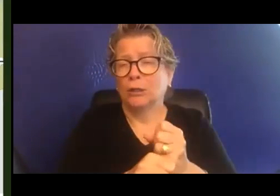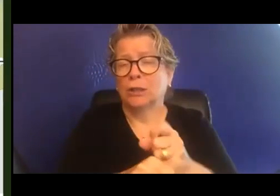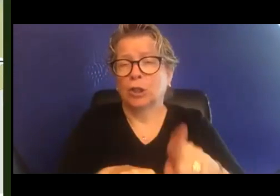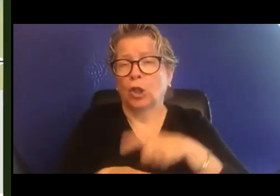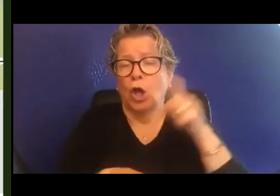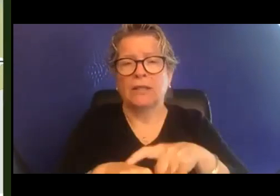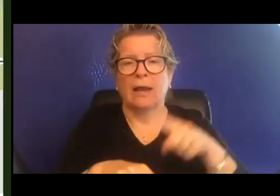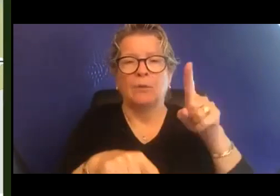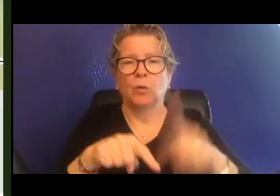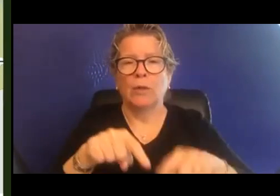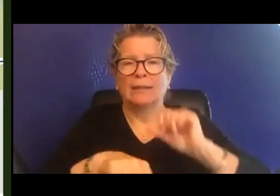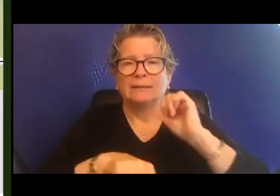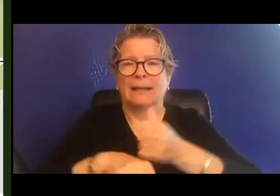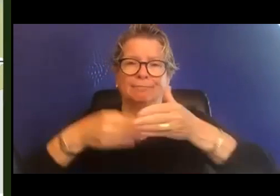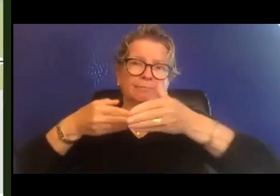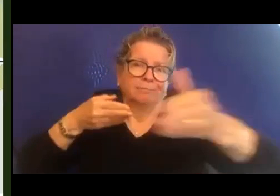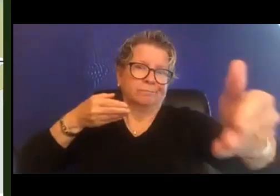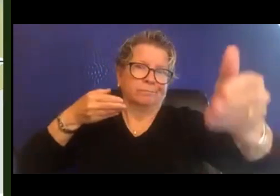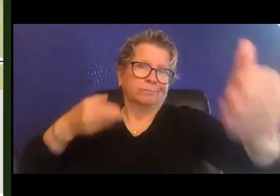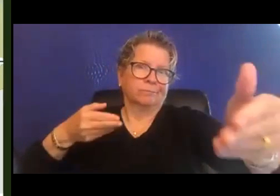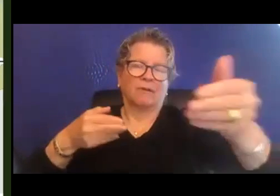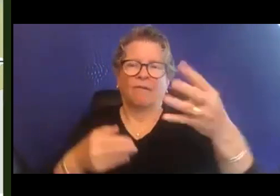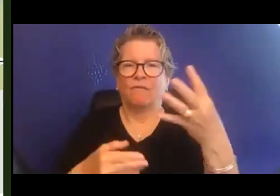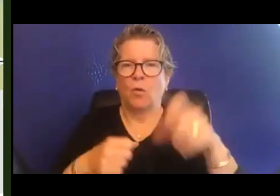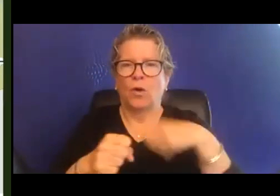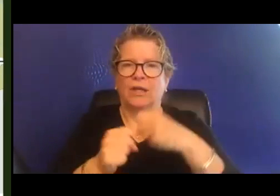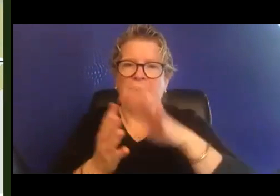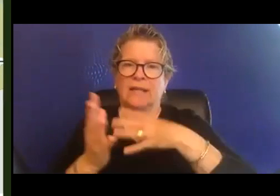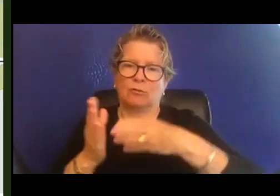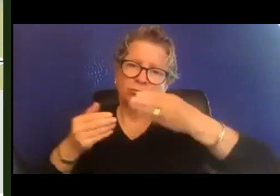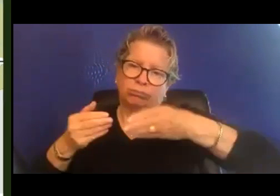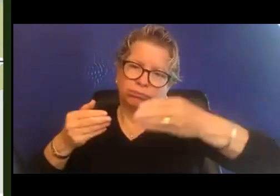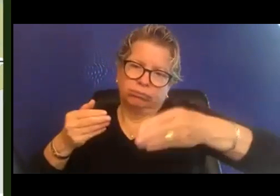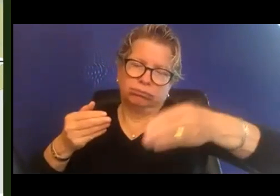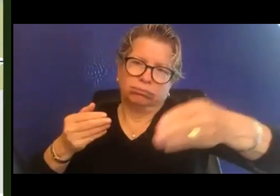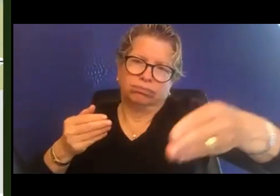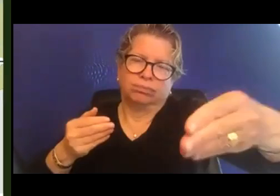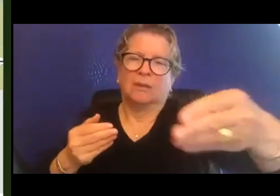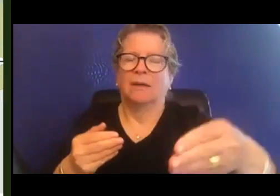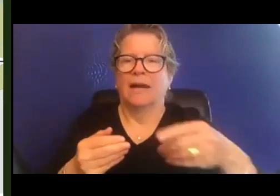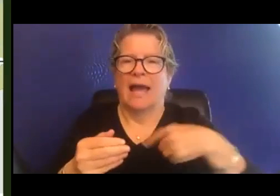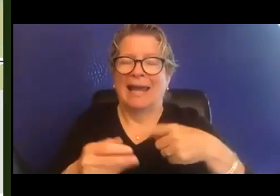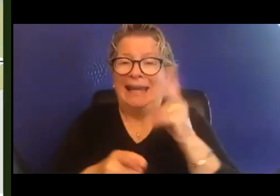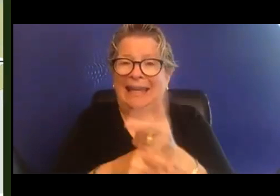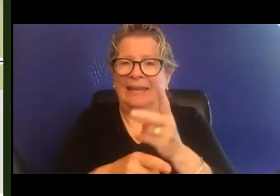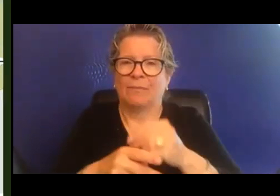the whole four years, all completely, but we'll give you a much better idea what's going on early in the construction